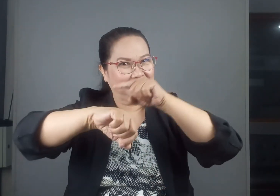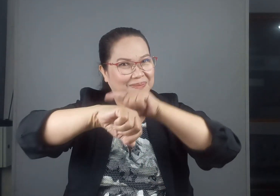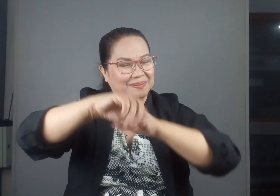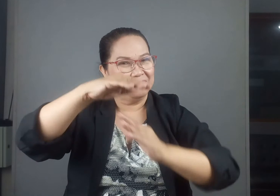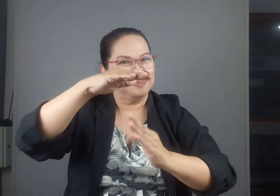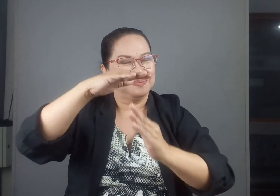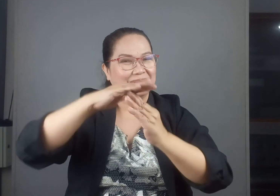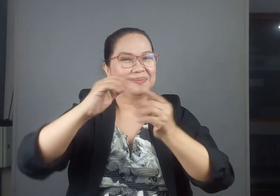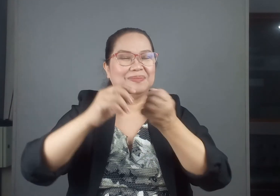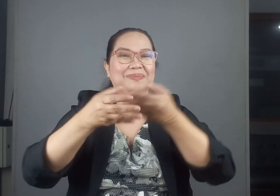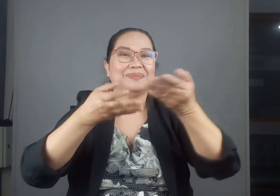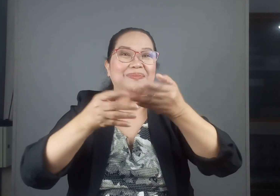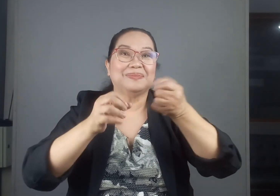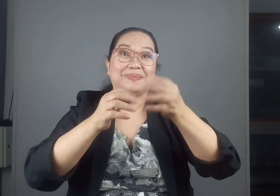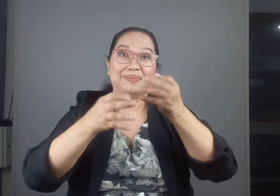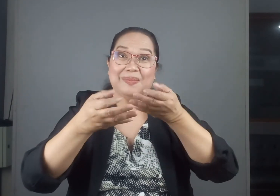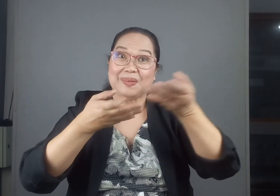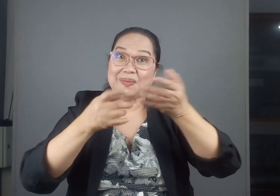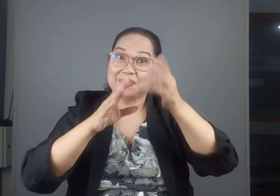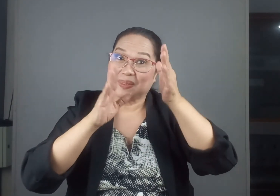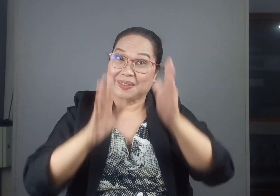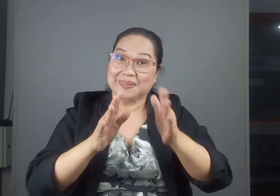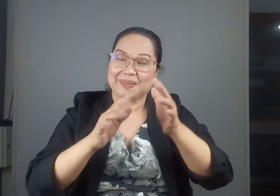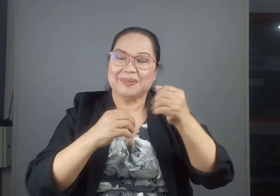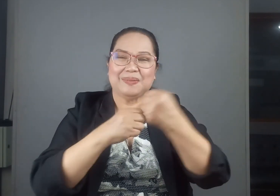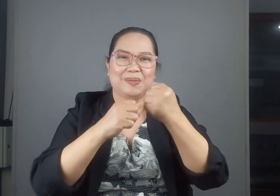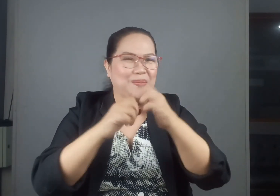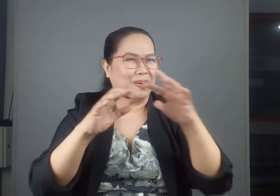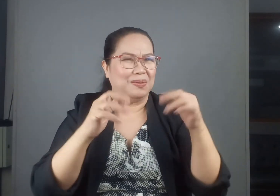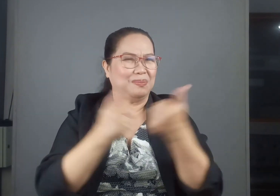from the facilitator or other players to make the game more challenging.